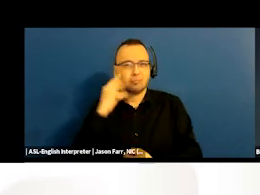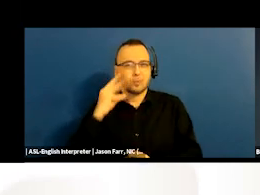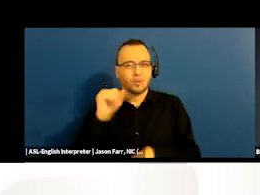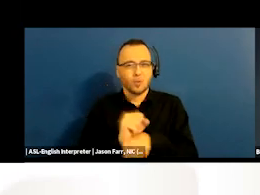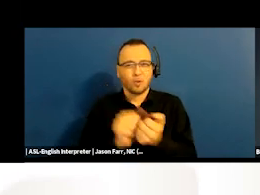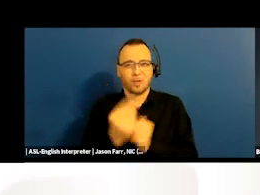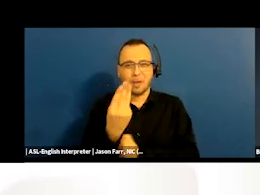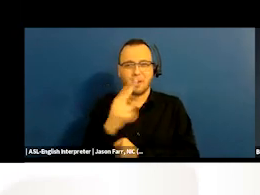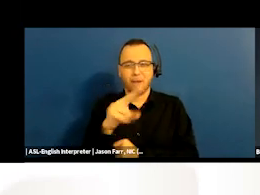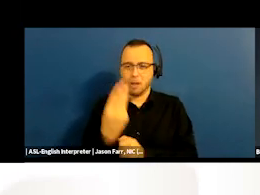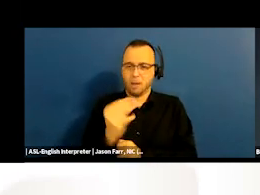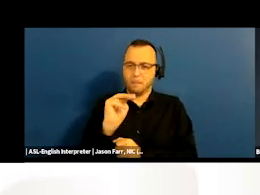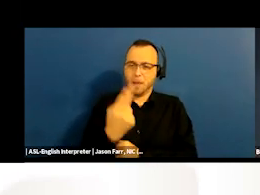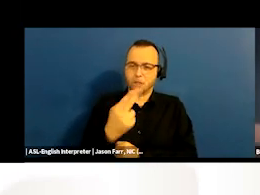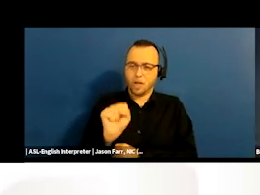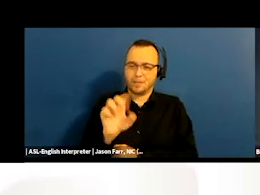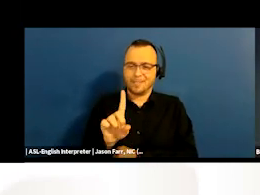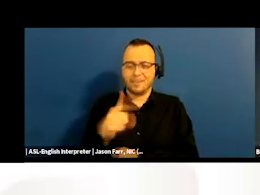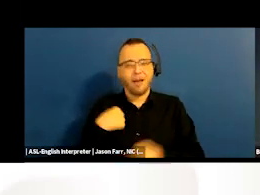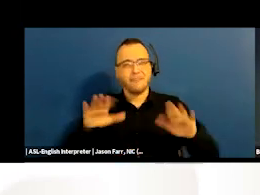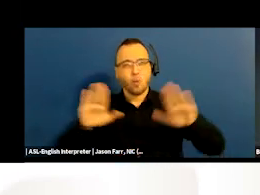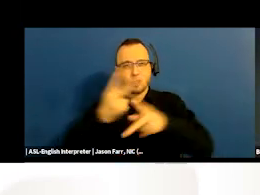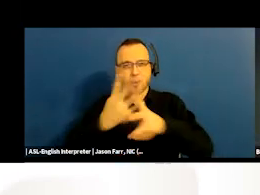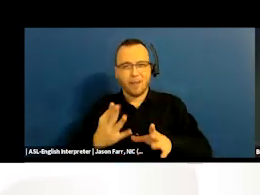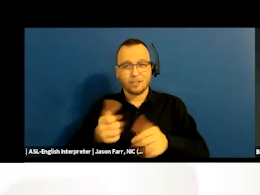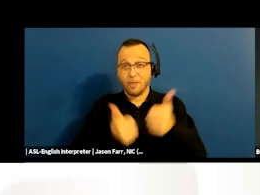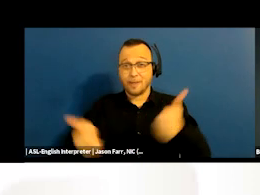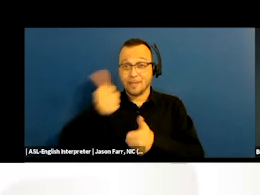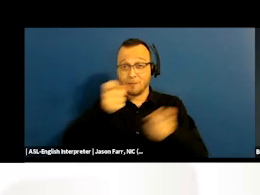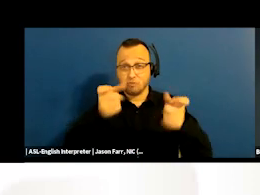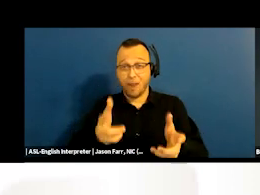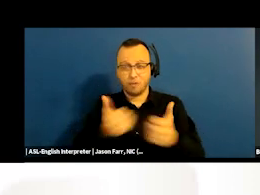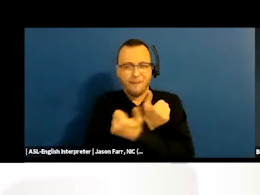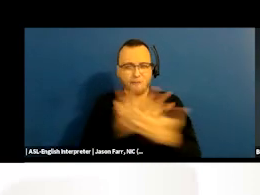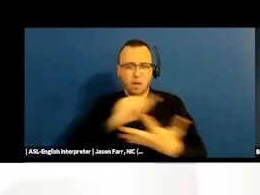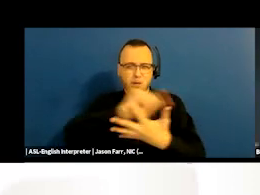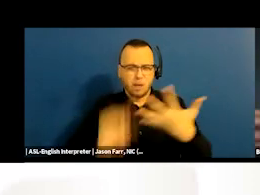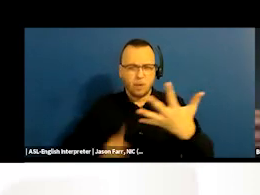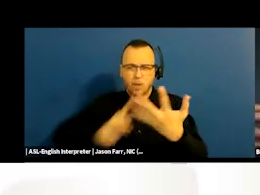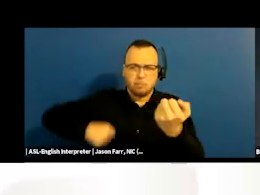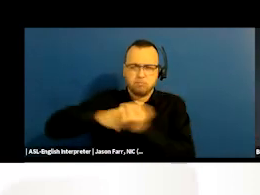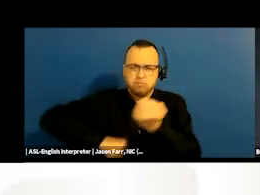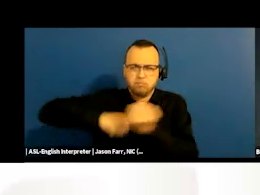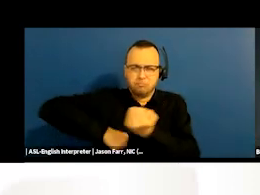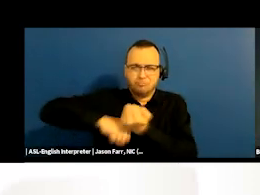"Hey, I noticed that you love people and you love talking and connecting with people, so why don't you get into peer support?"